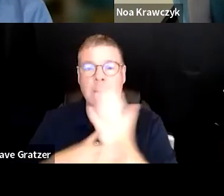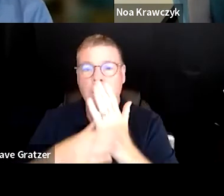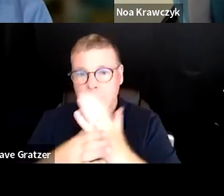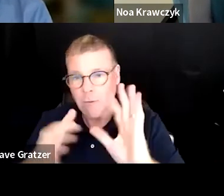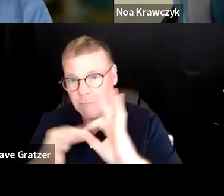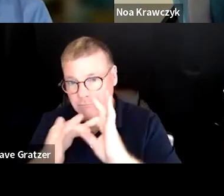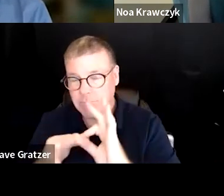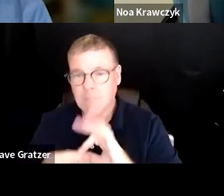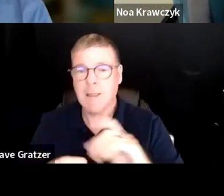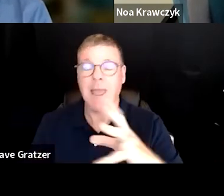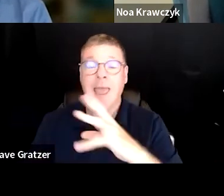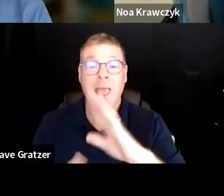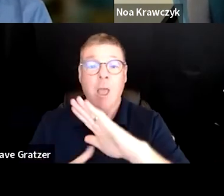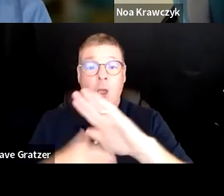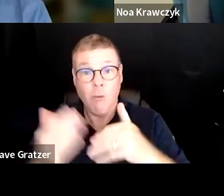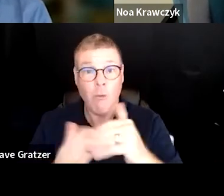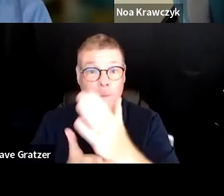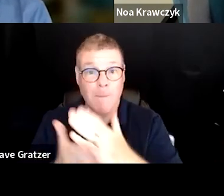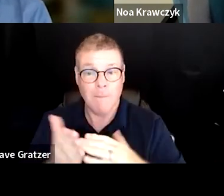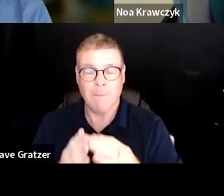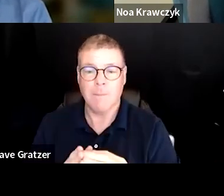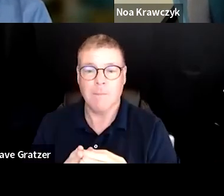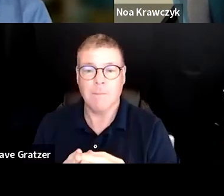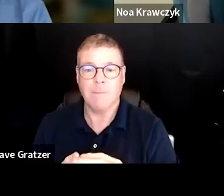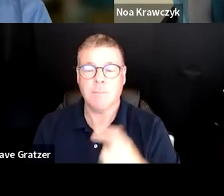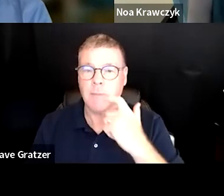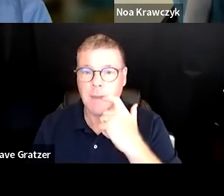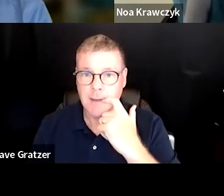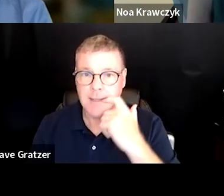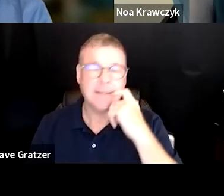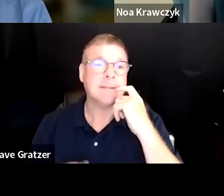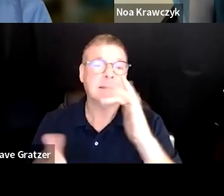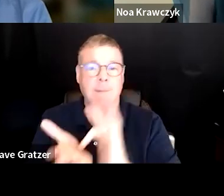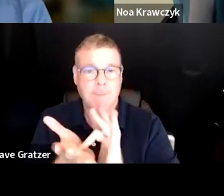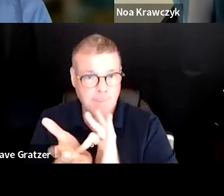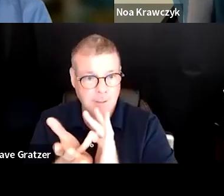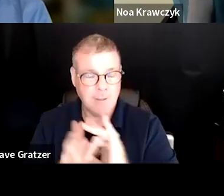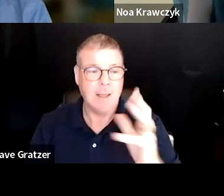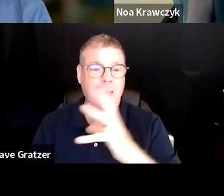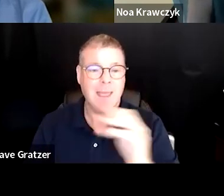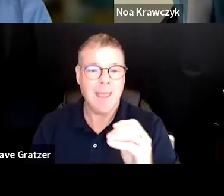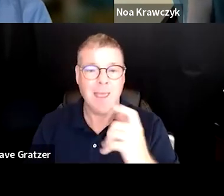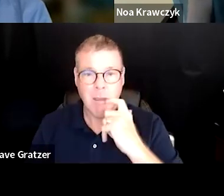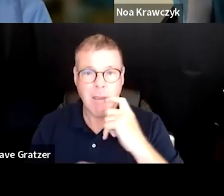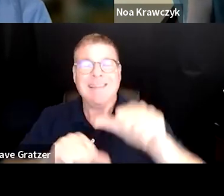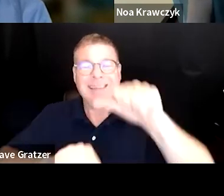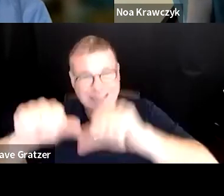But then there's this whole section on addiction medicine and the science behind addiction.